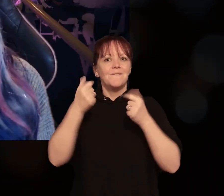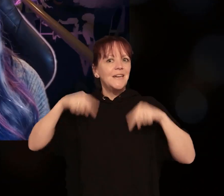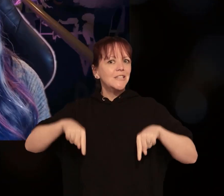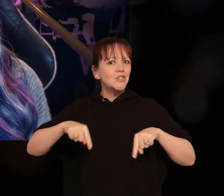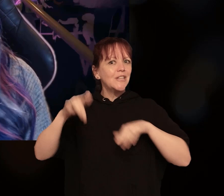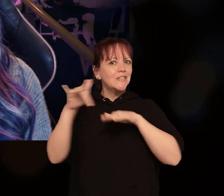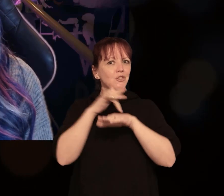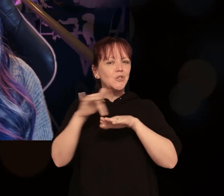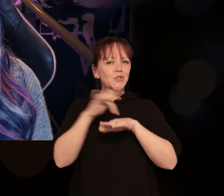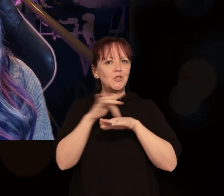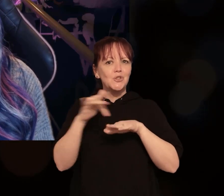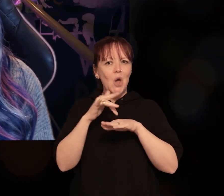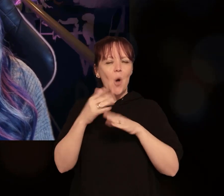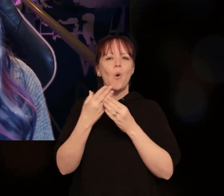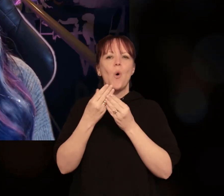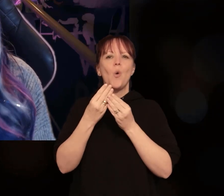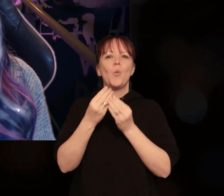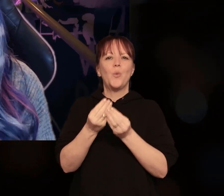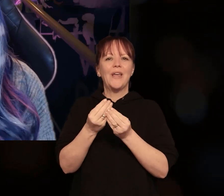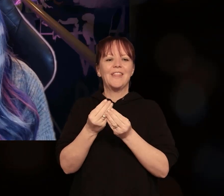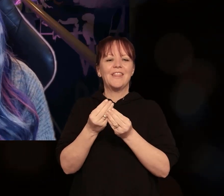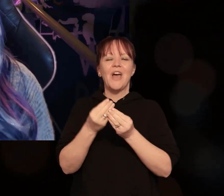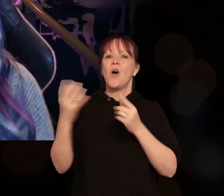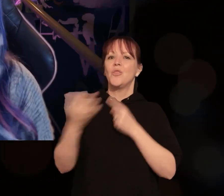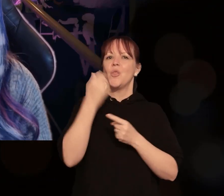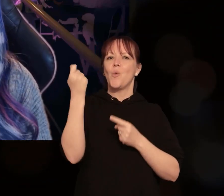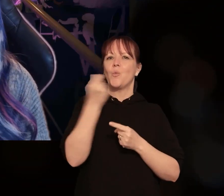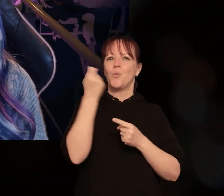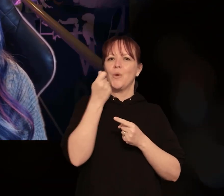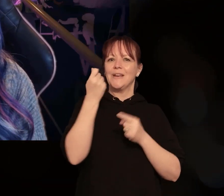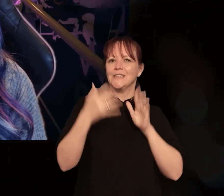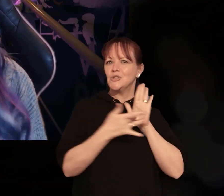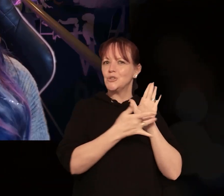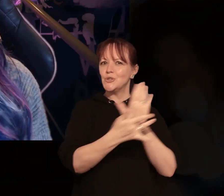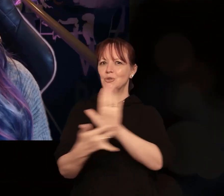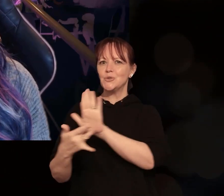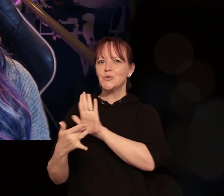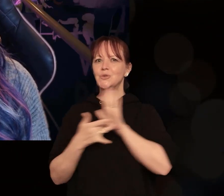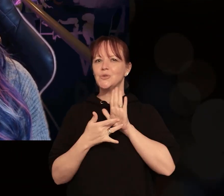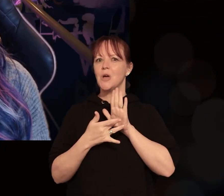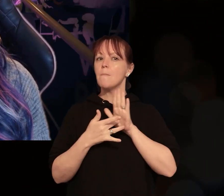But stick around after for a little bit of extra fun. Thanks.